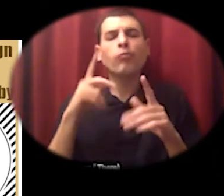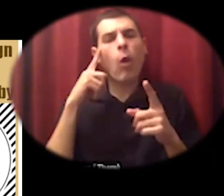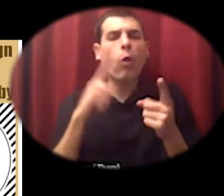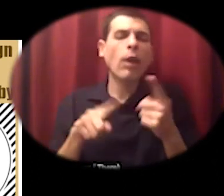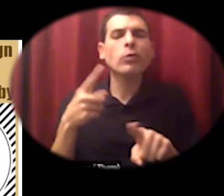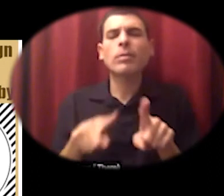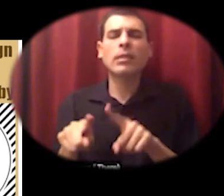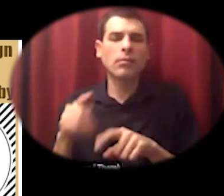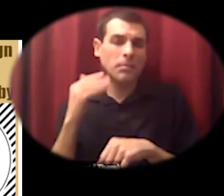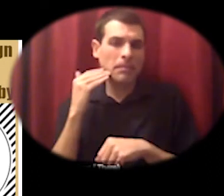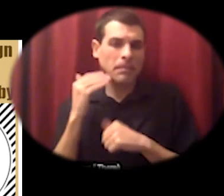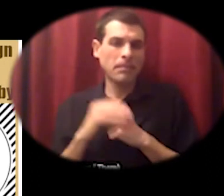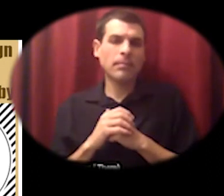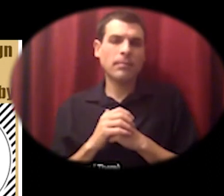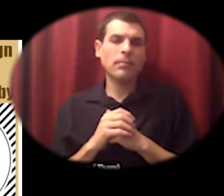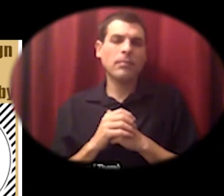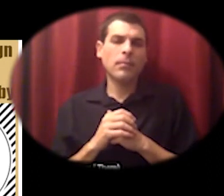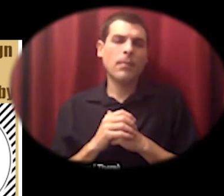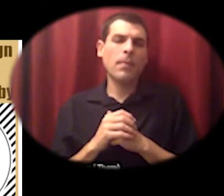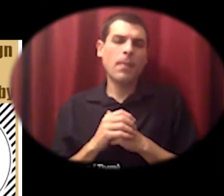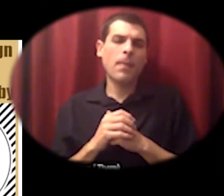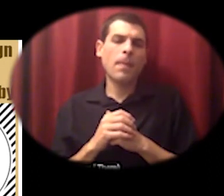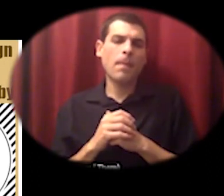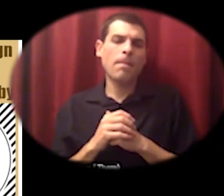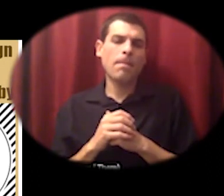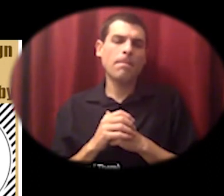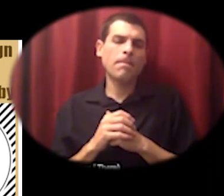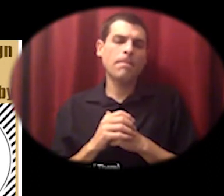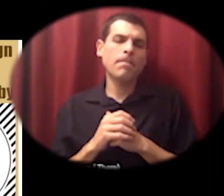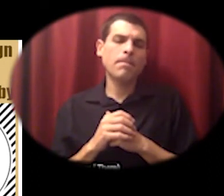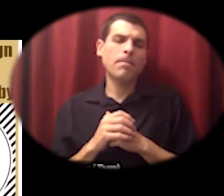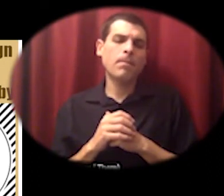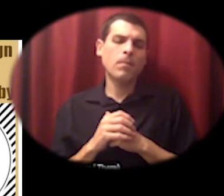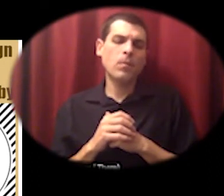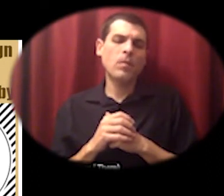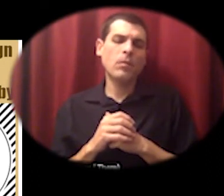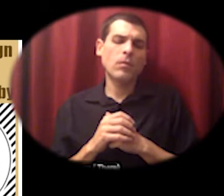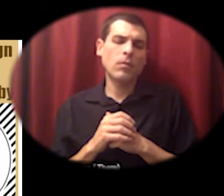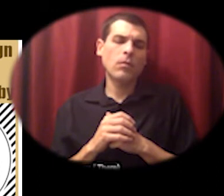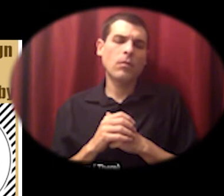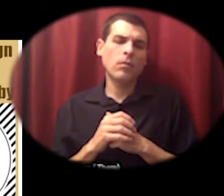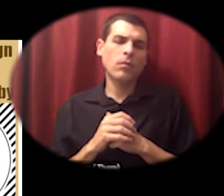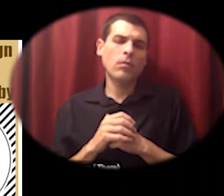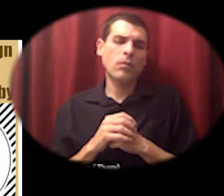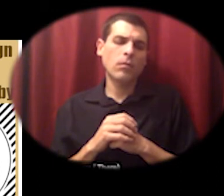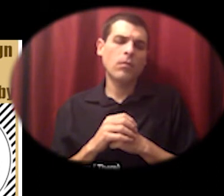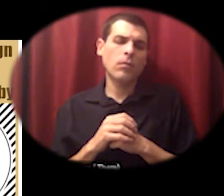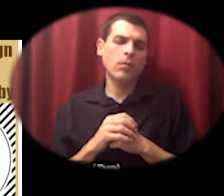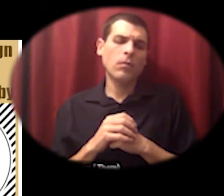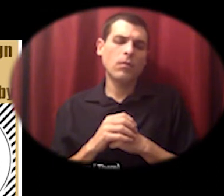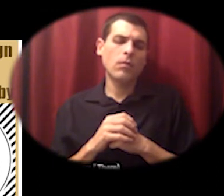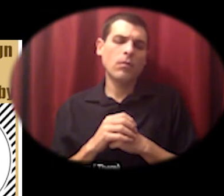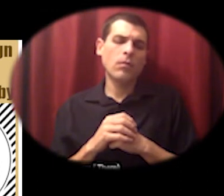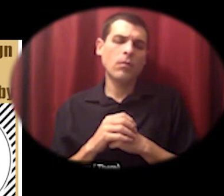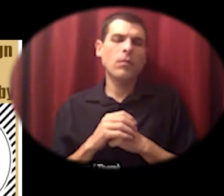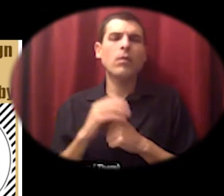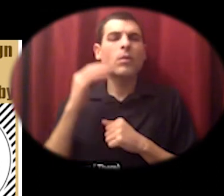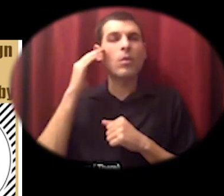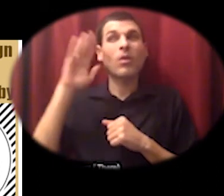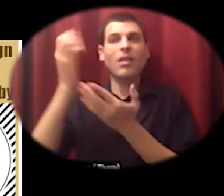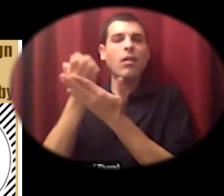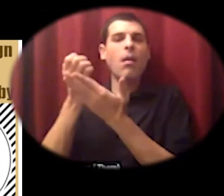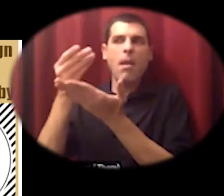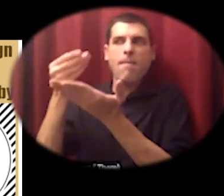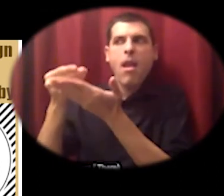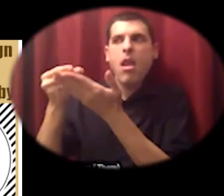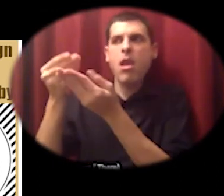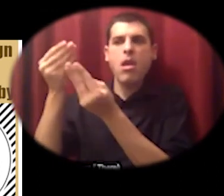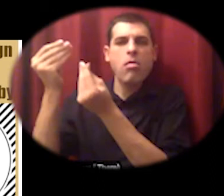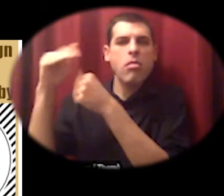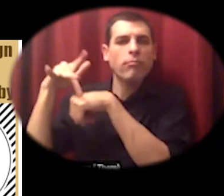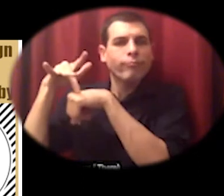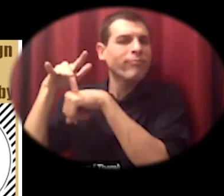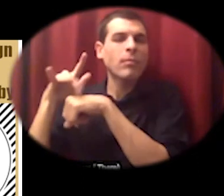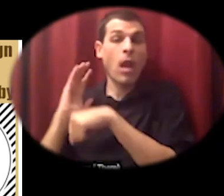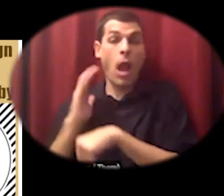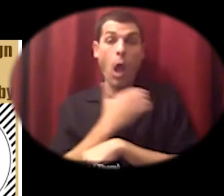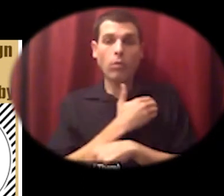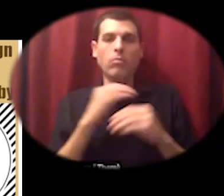the informal economy is uh basically based on barter uh and money it's not so famous um but it's